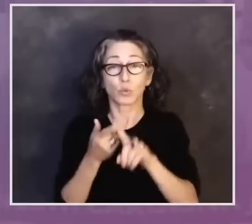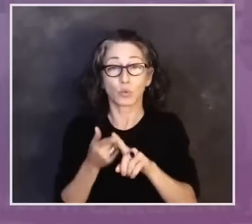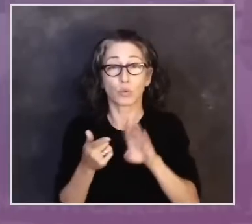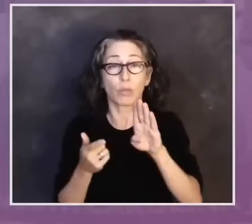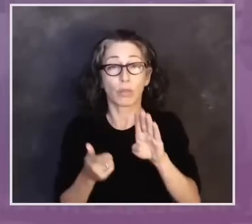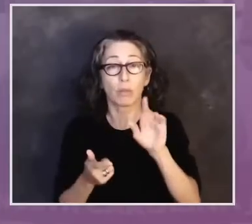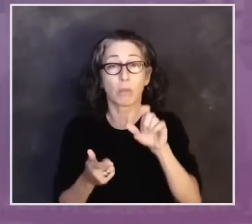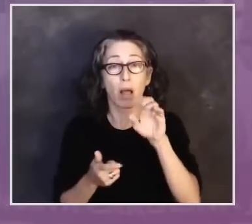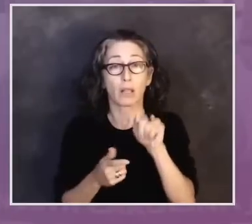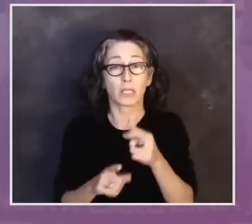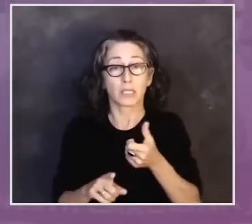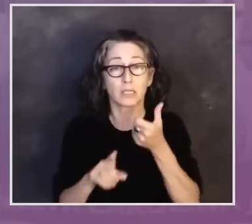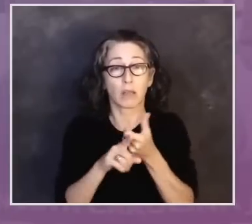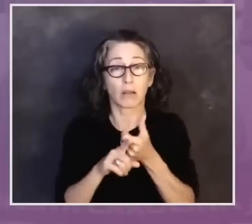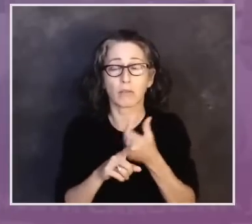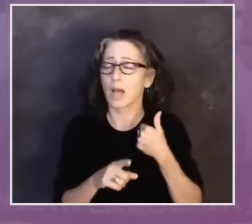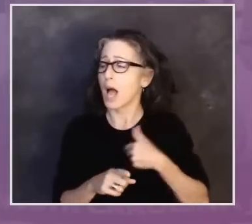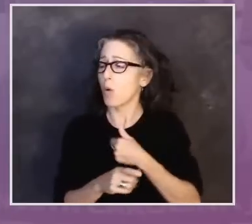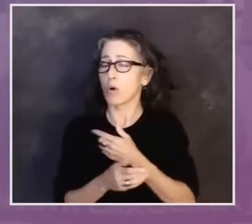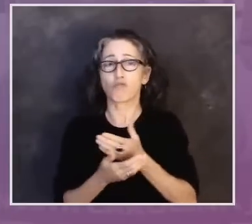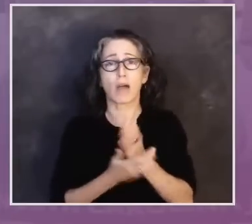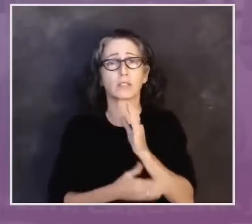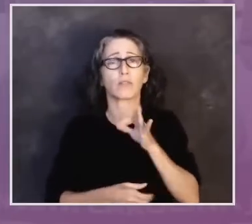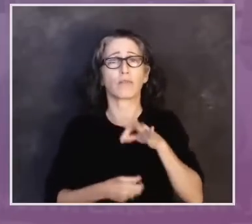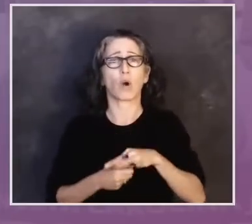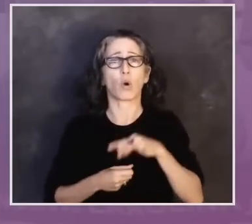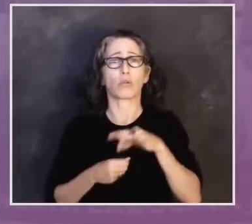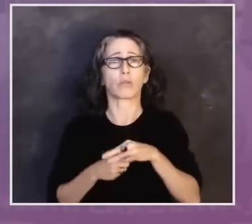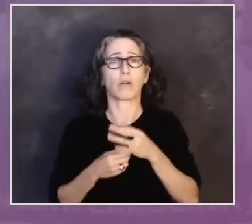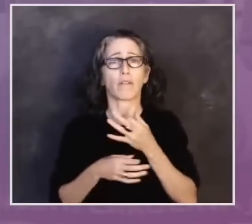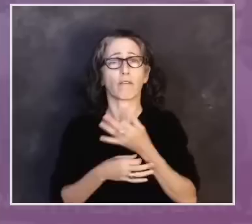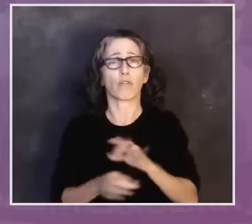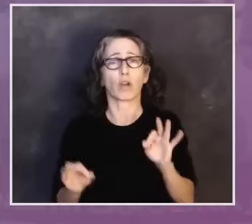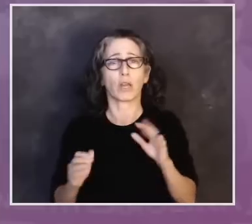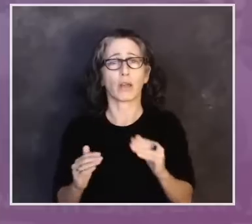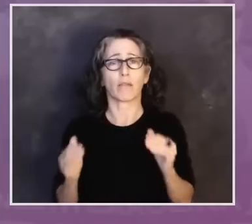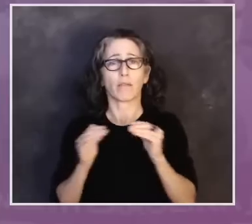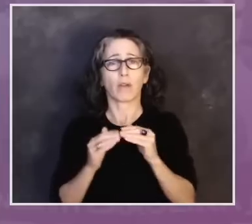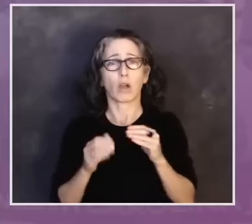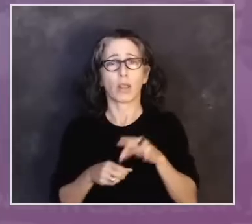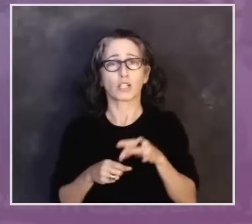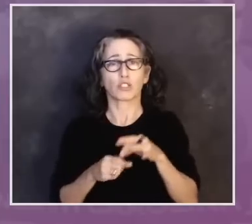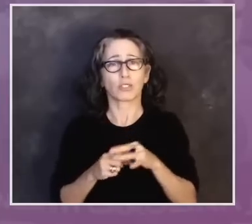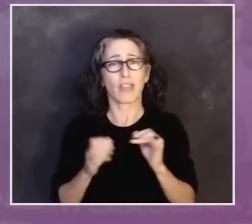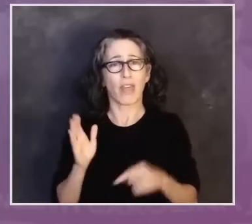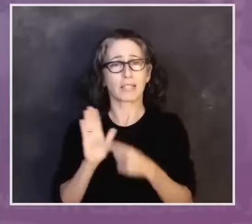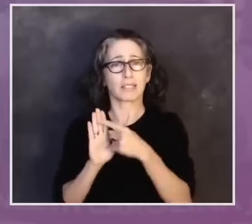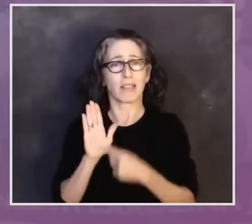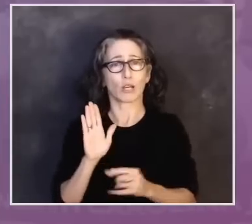AND FINALLY I HATE TO SAY IT, BUT OUR ACCESS TO THE BALLOT ITSELF.